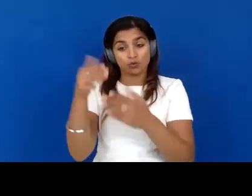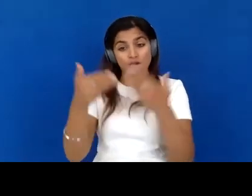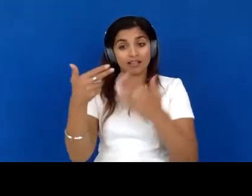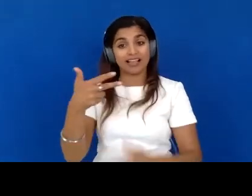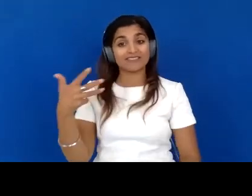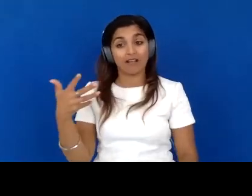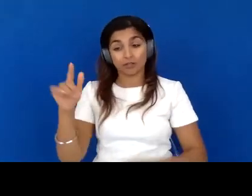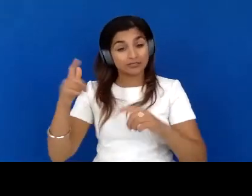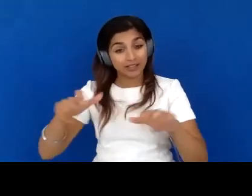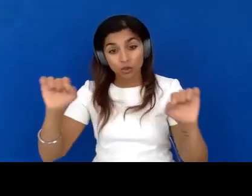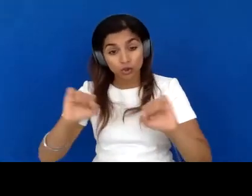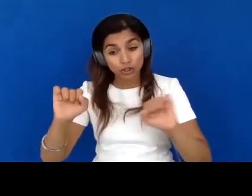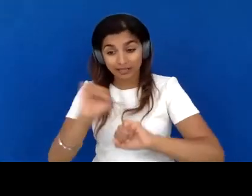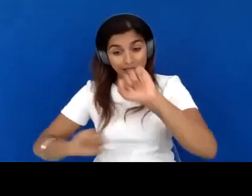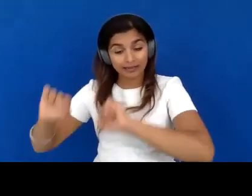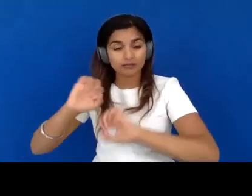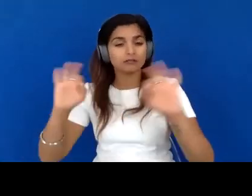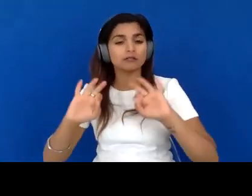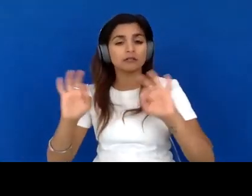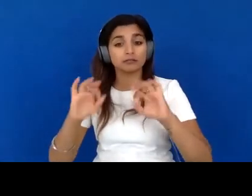toxins into the contaminated land and water that have intellectually